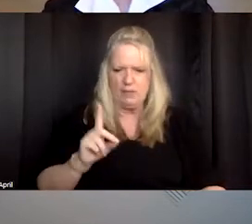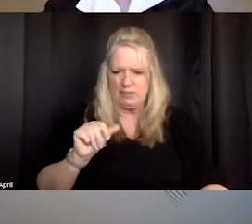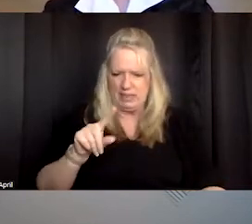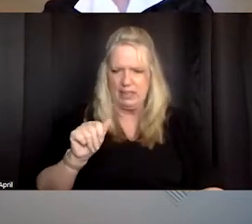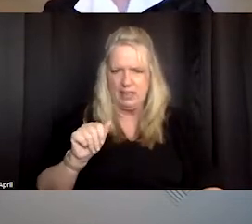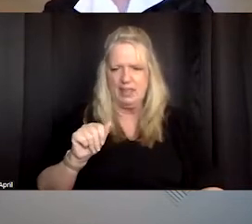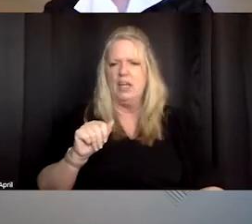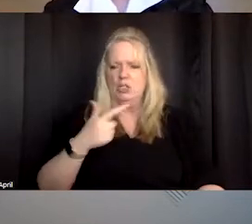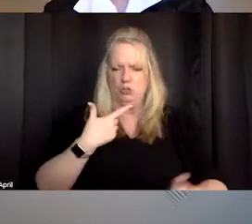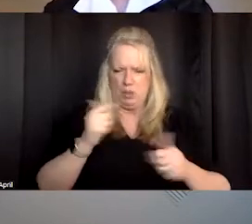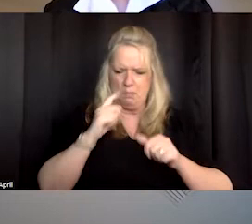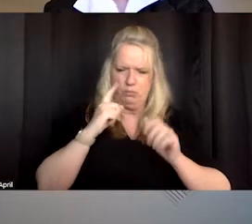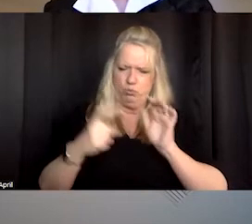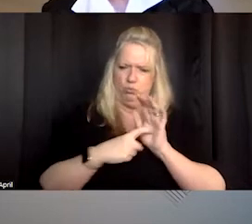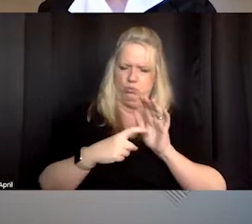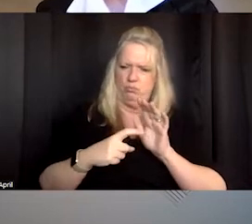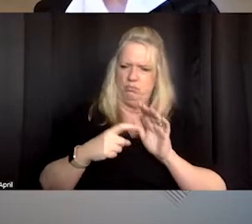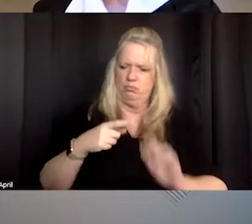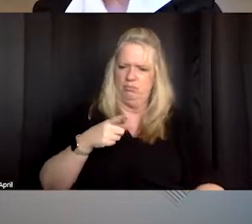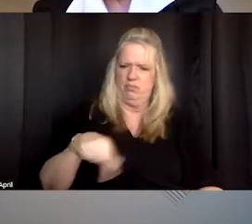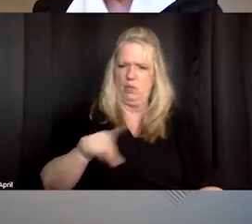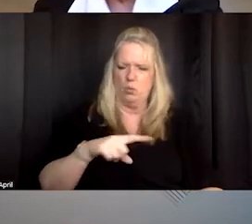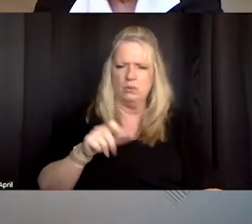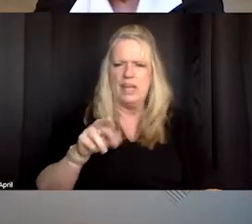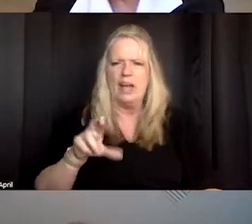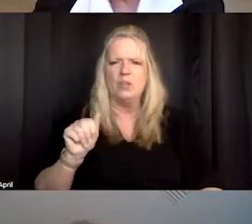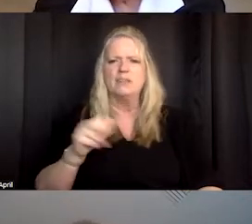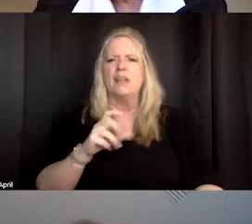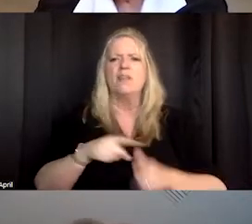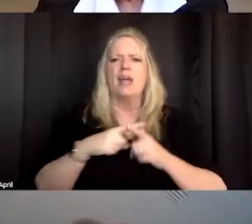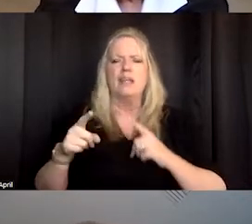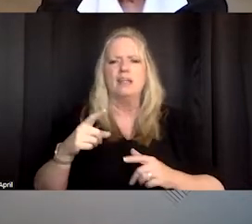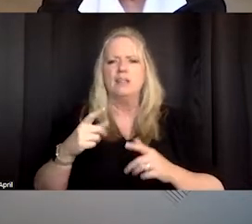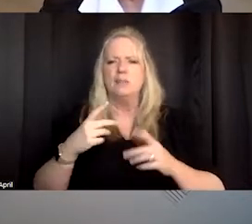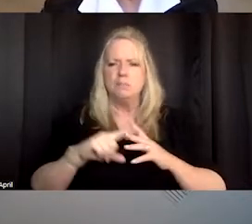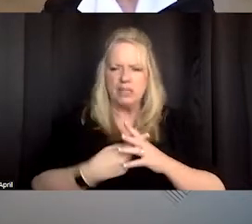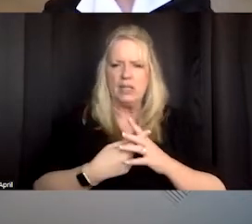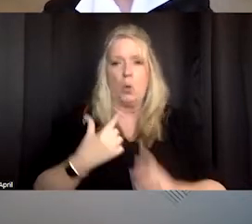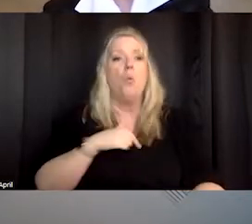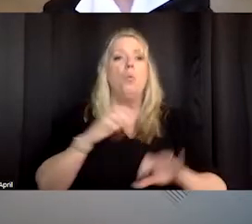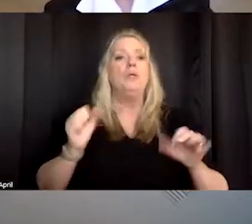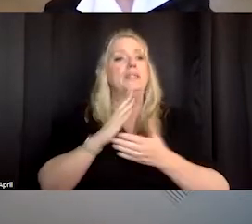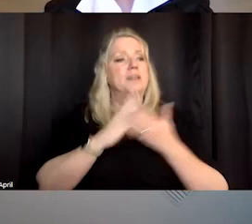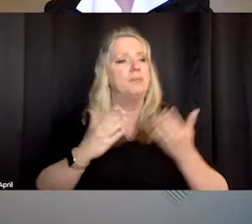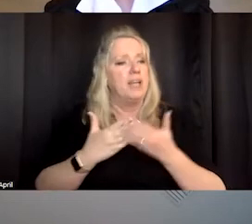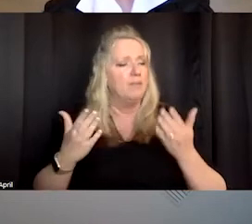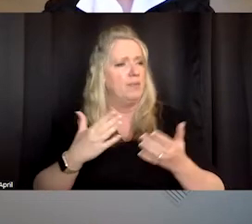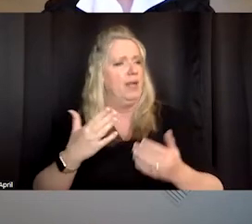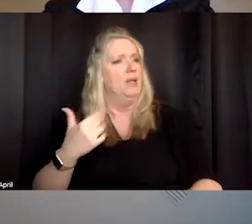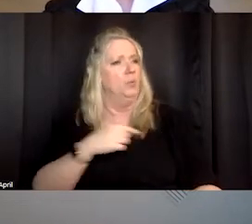TO IDENTIFY AREAS, AND THEN YOU BEGIN TO TO, WE DID SOME STUFF WHERE WE BROUGHT IN FOCUS